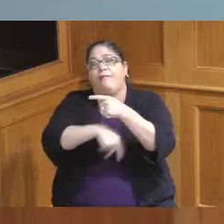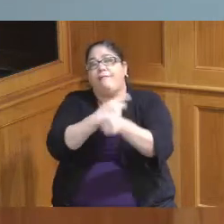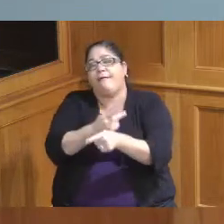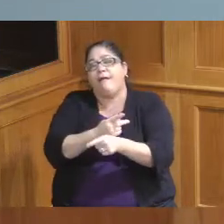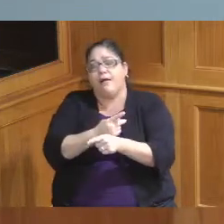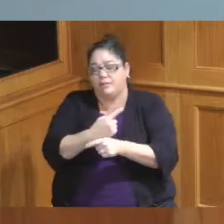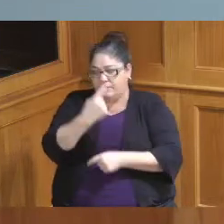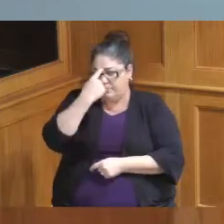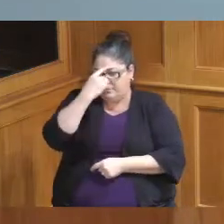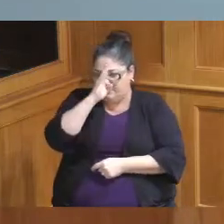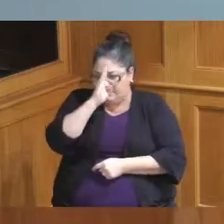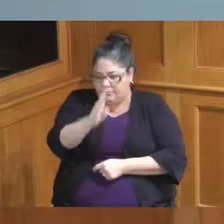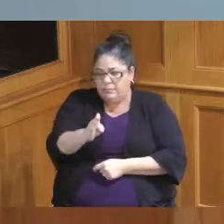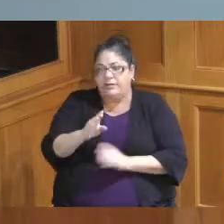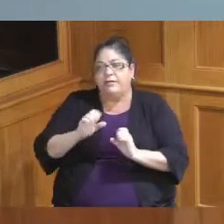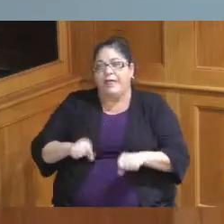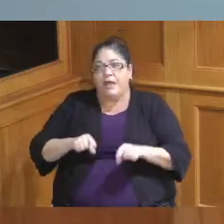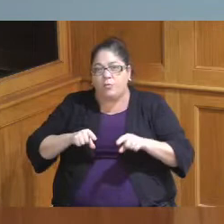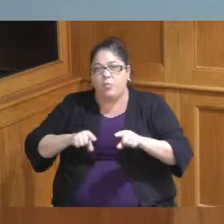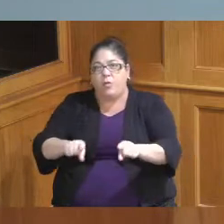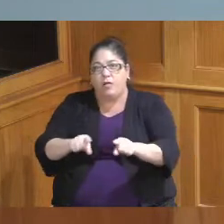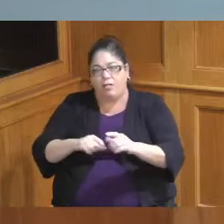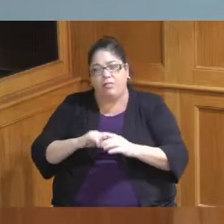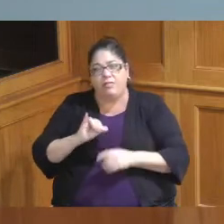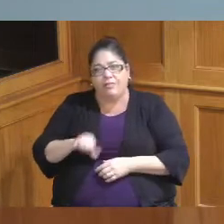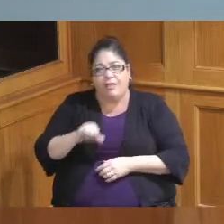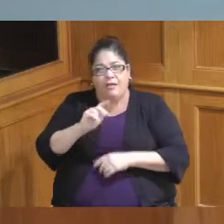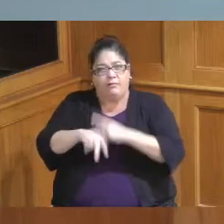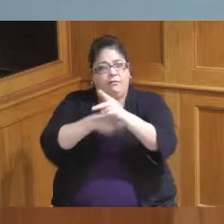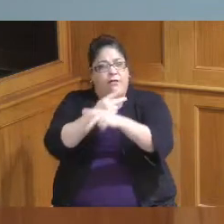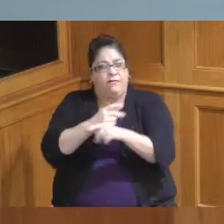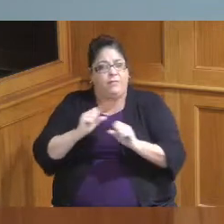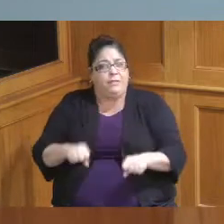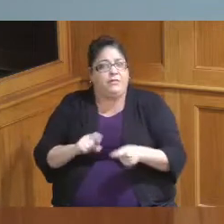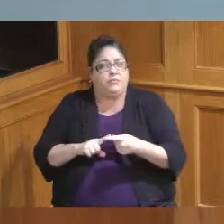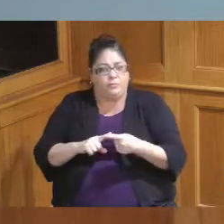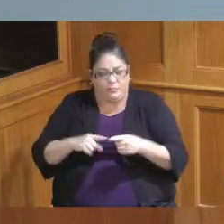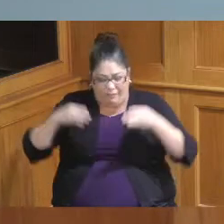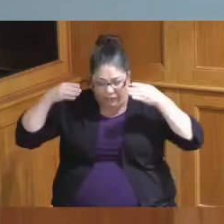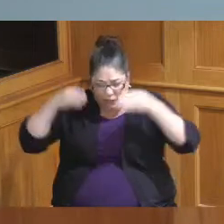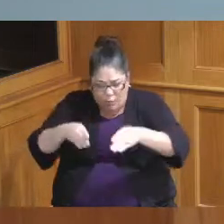that right ability as you said that resilience to be able to focus on a situation and and take